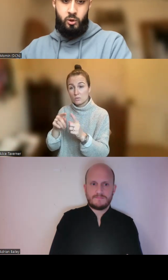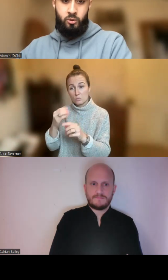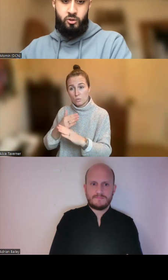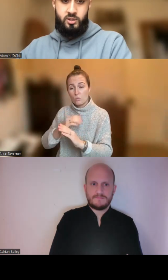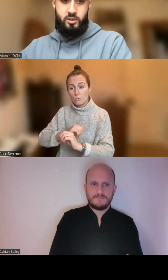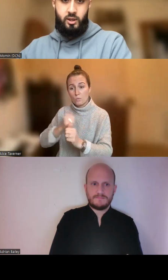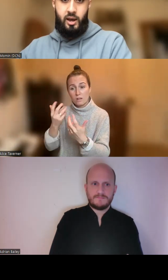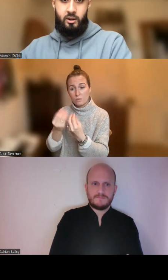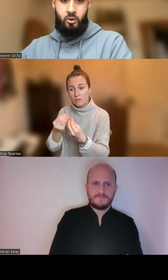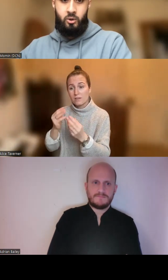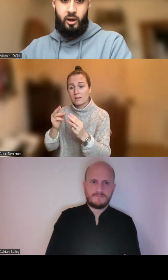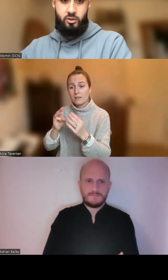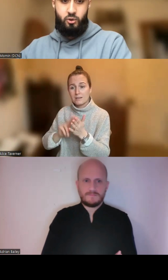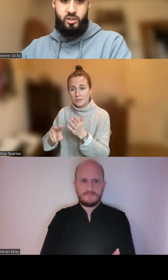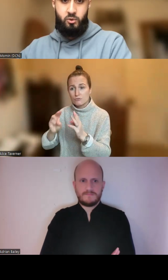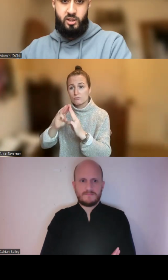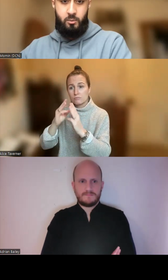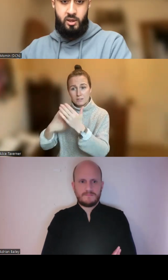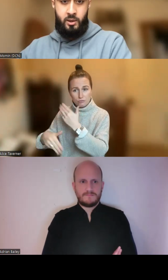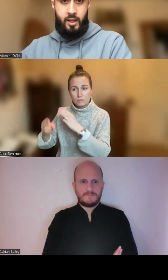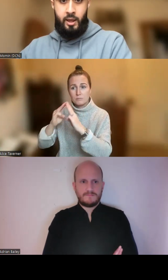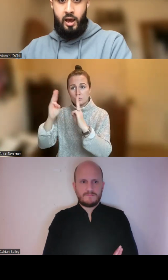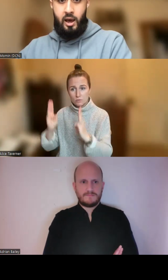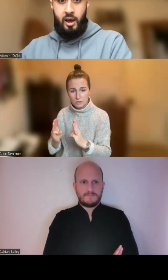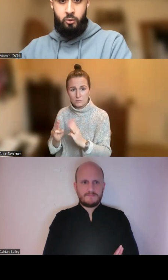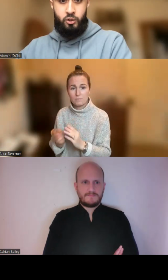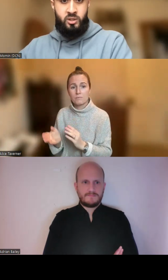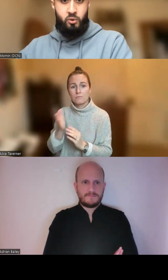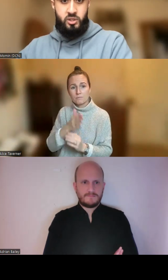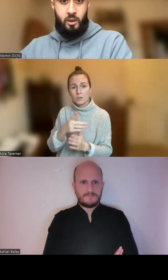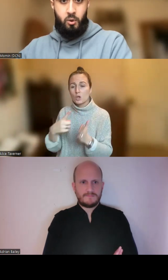We also had a look at Twist Museum here. With Twist Museum,